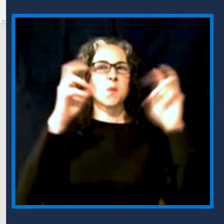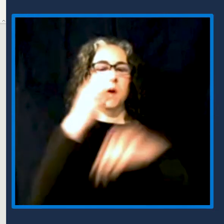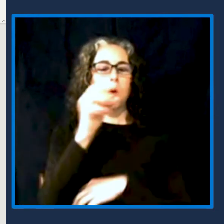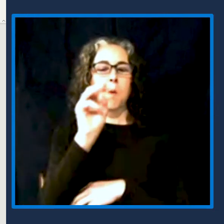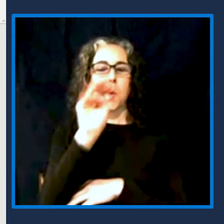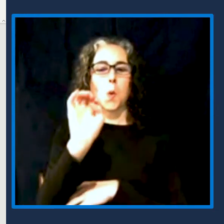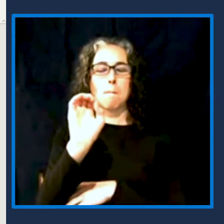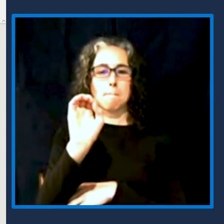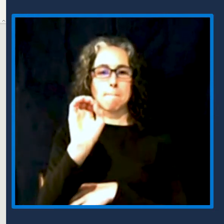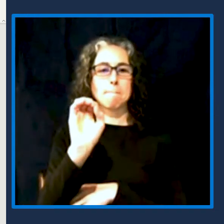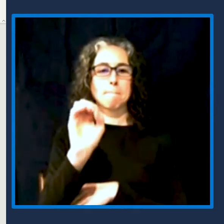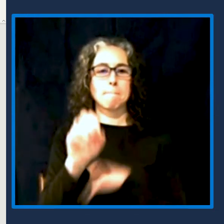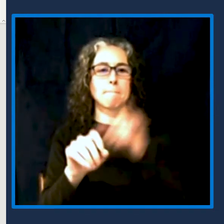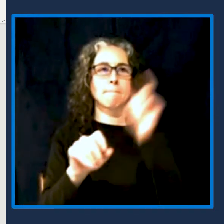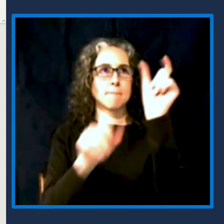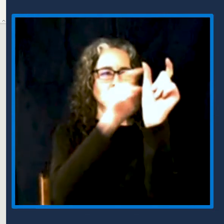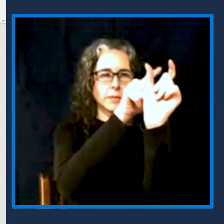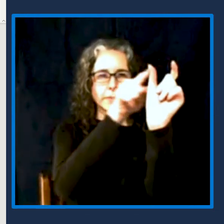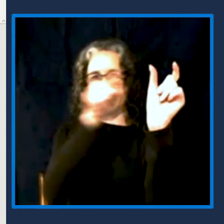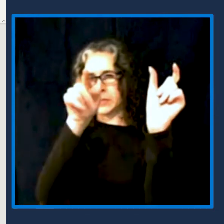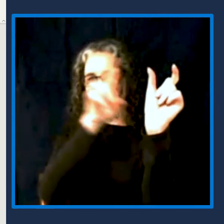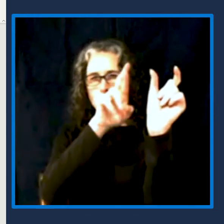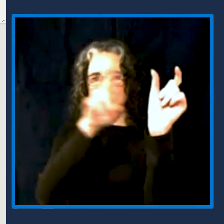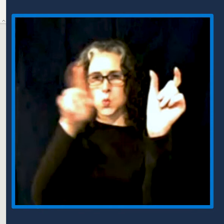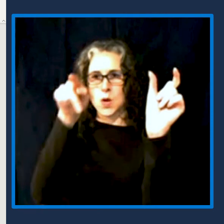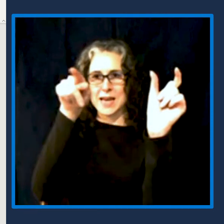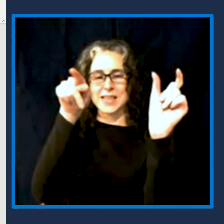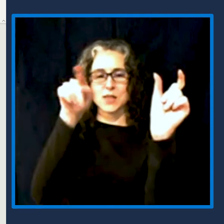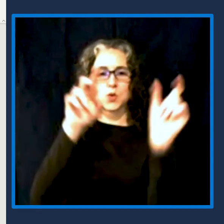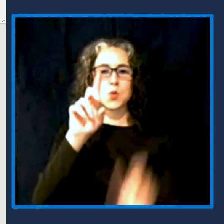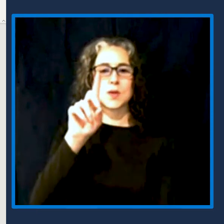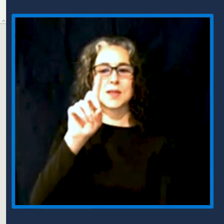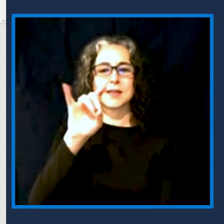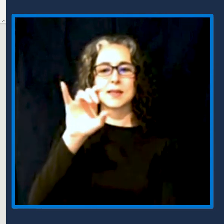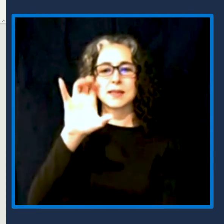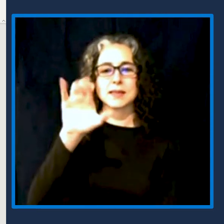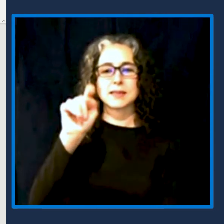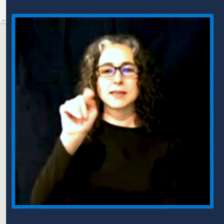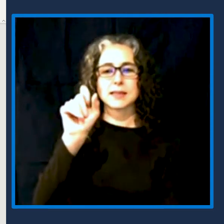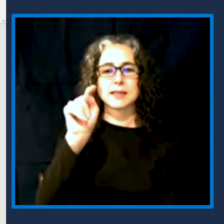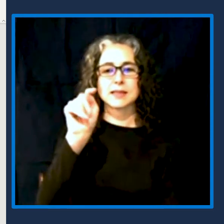and we're going to move all the way over to the right to this little dictation tool or icon